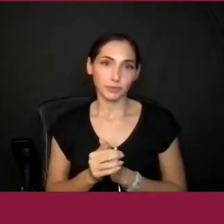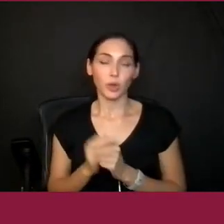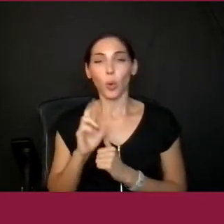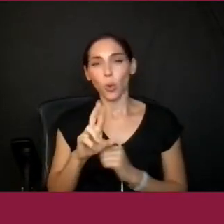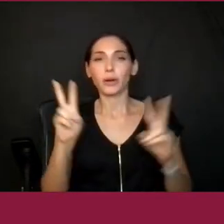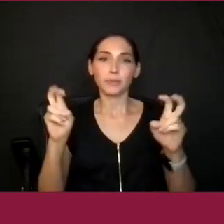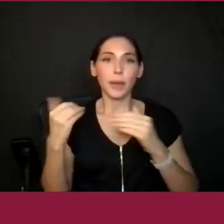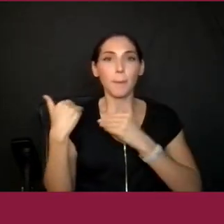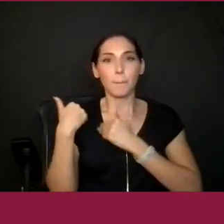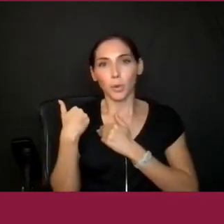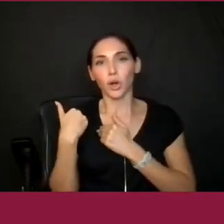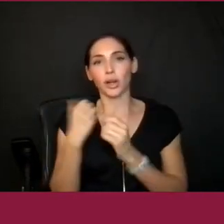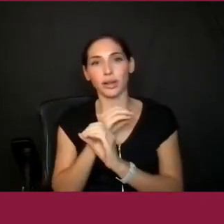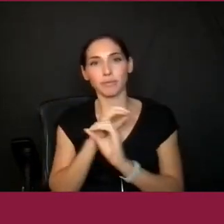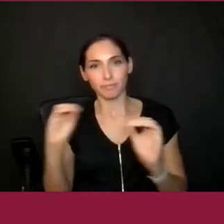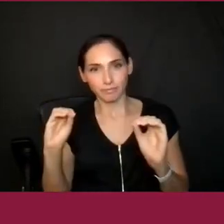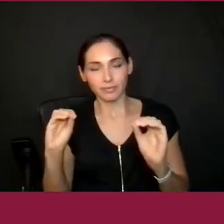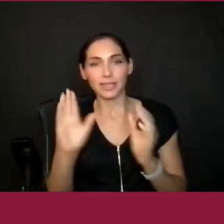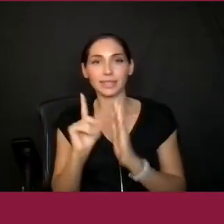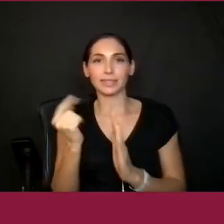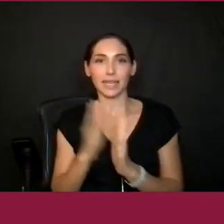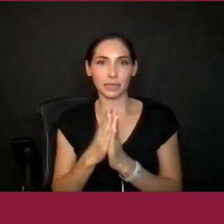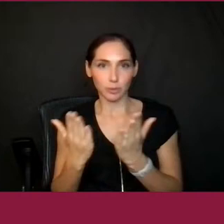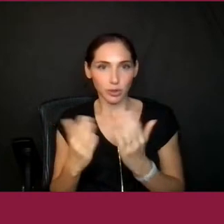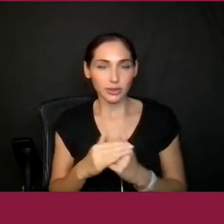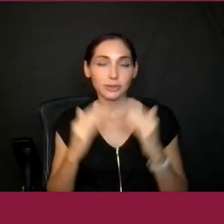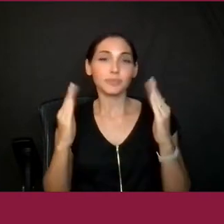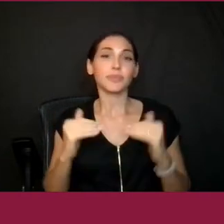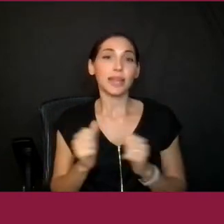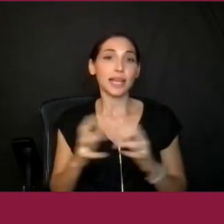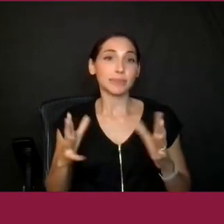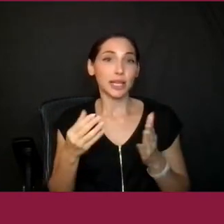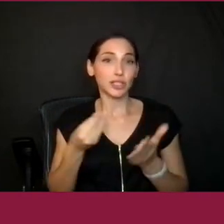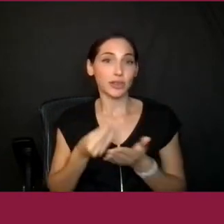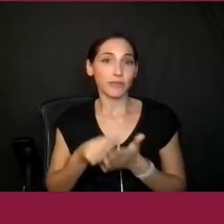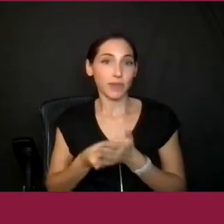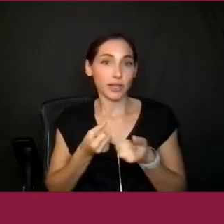expansion of funding for, um, instructional service agreements, fire and